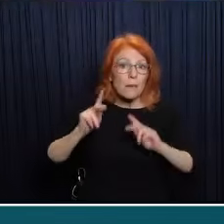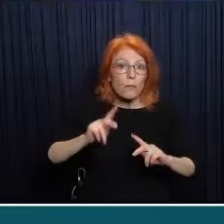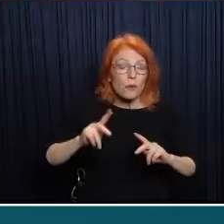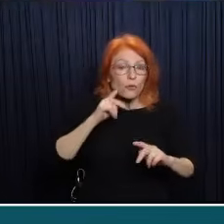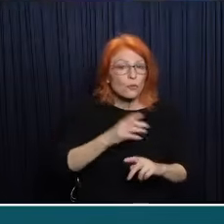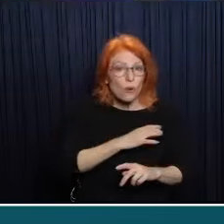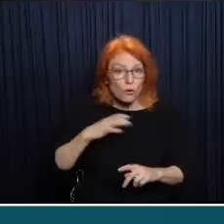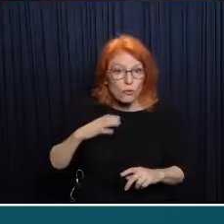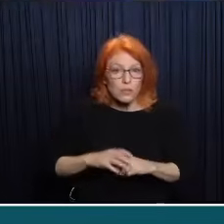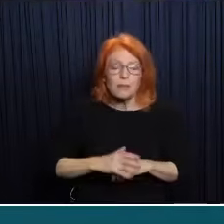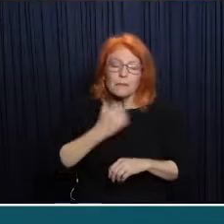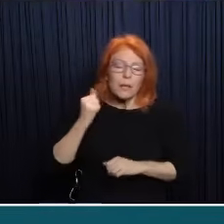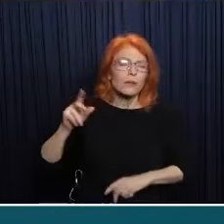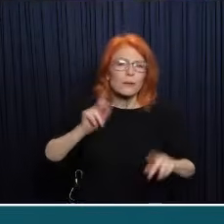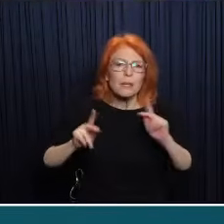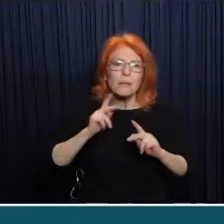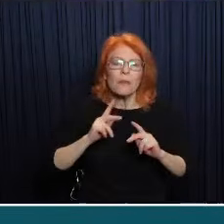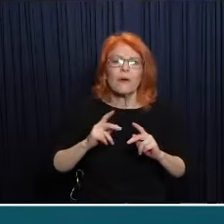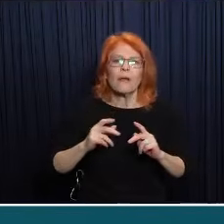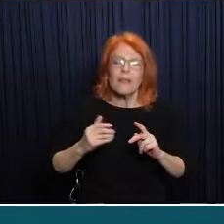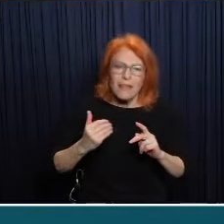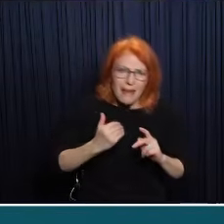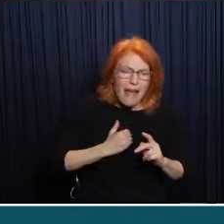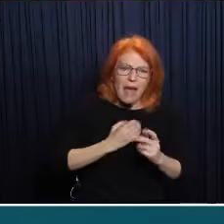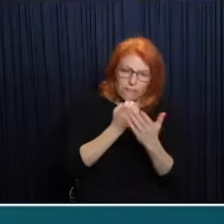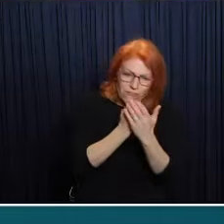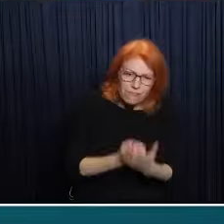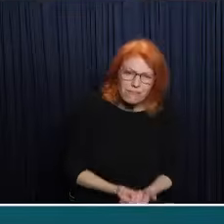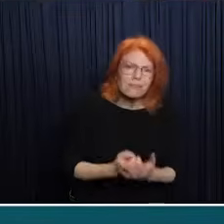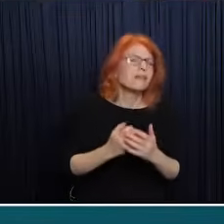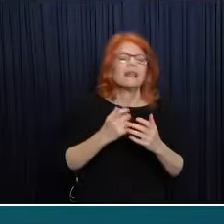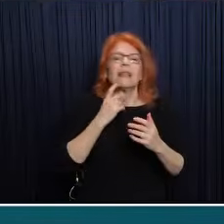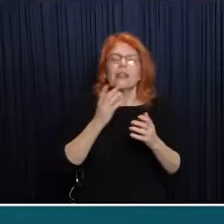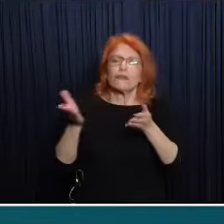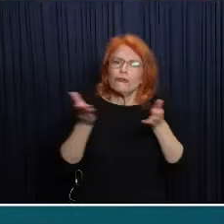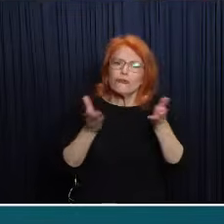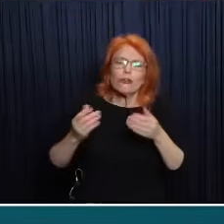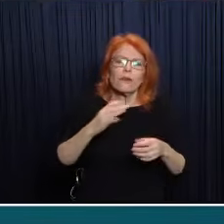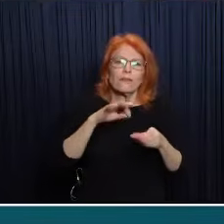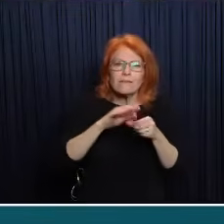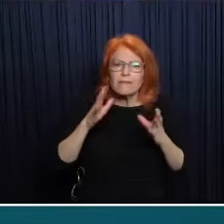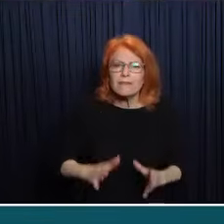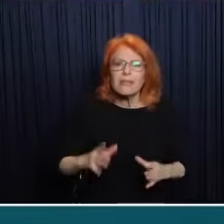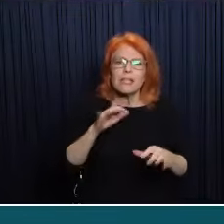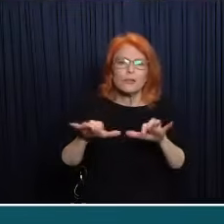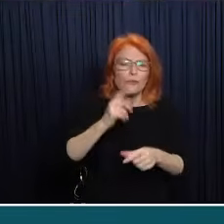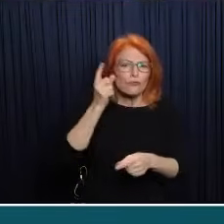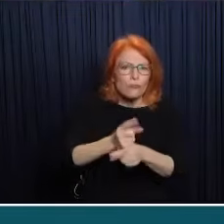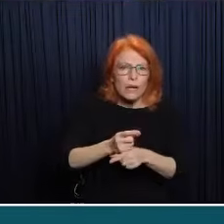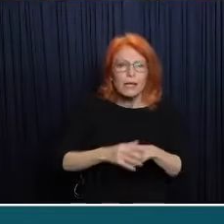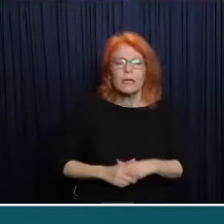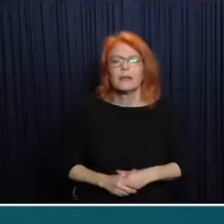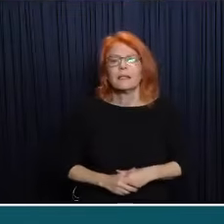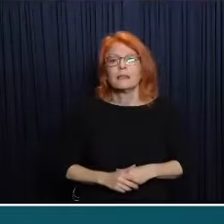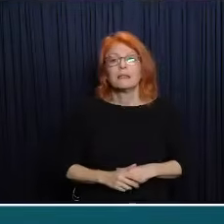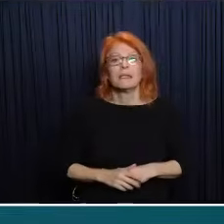DISTRICT. IF YOU WANT TO FIX D.C., WE NEED TO SEND BETTER PEOPLE TO CONGRESS, BETTER PEOPLE WITH